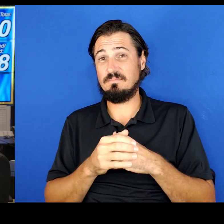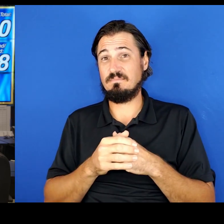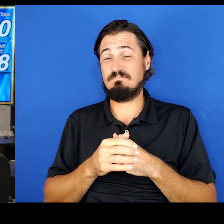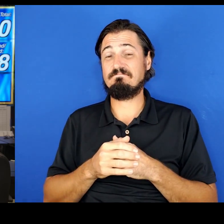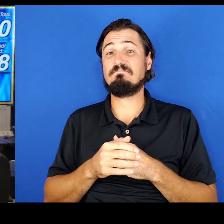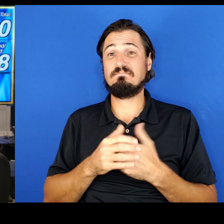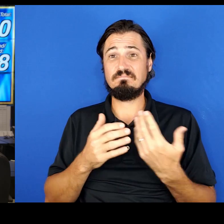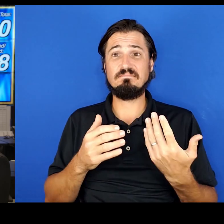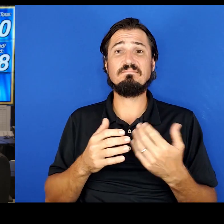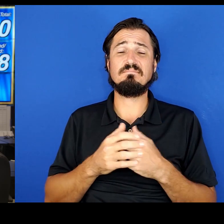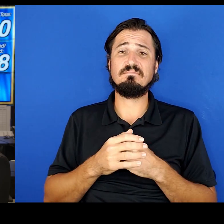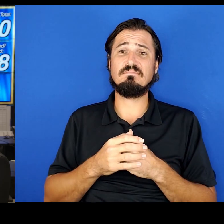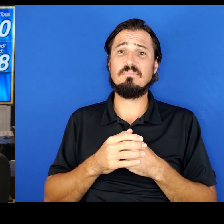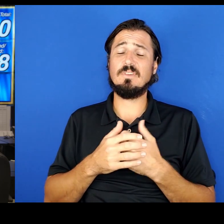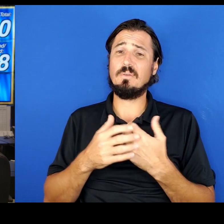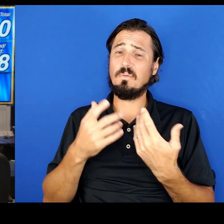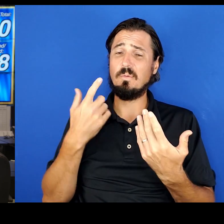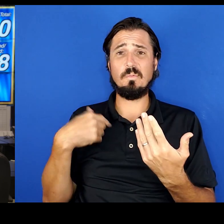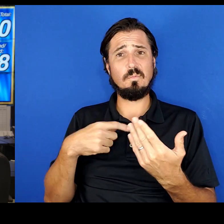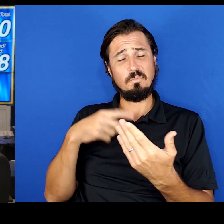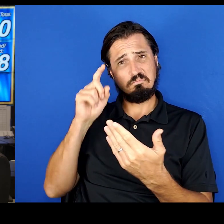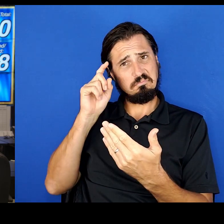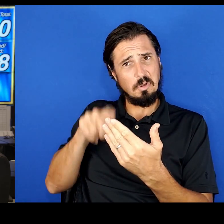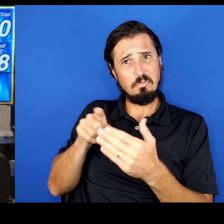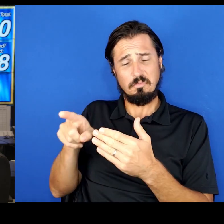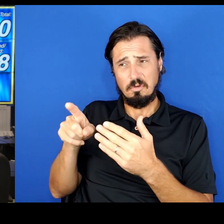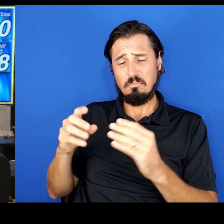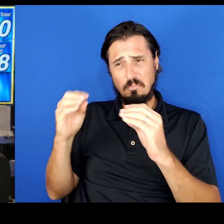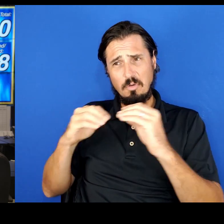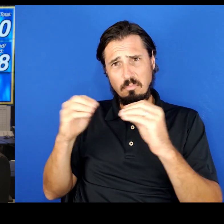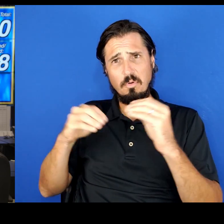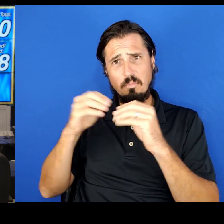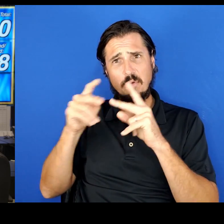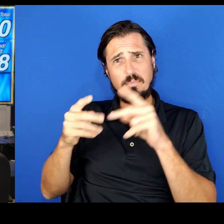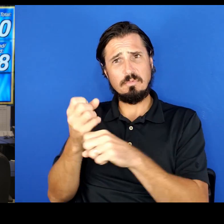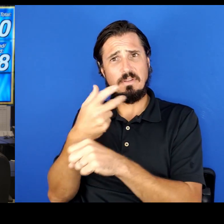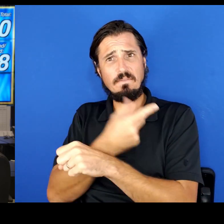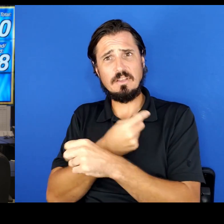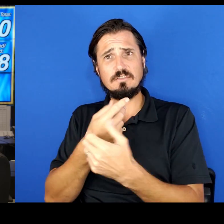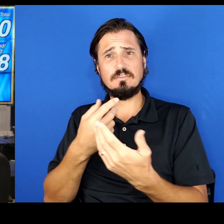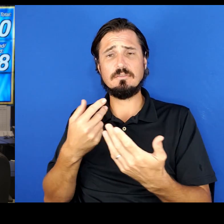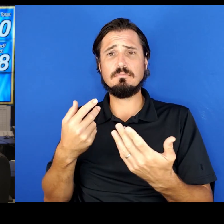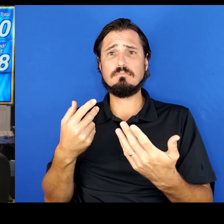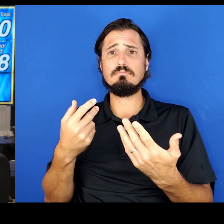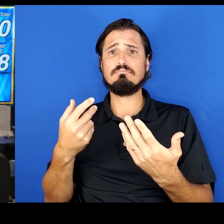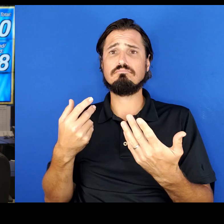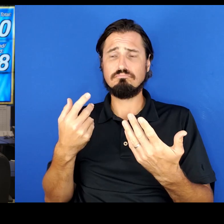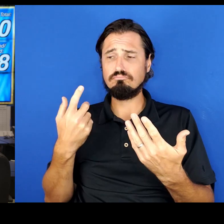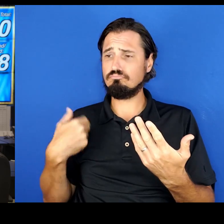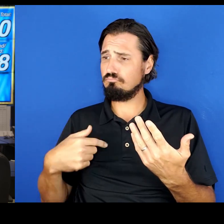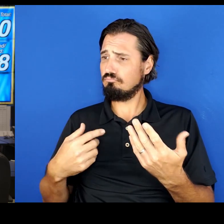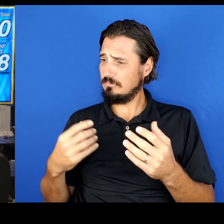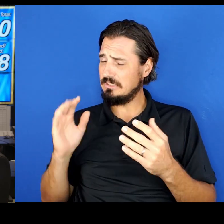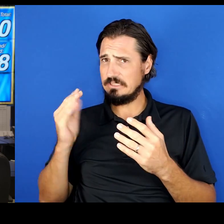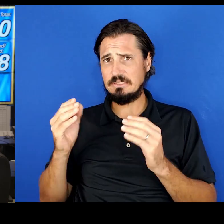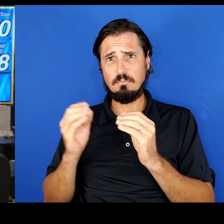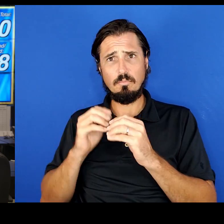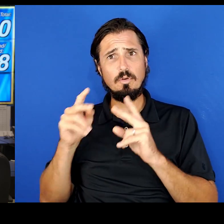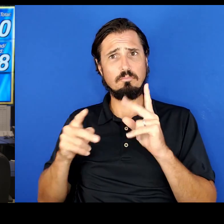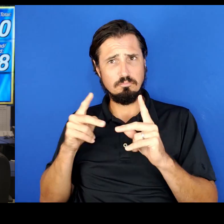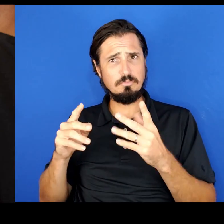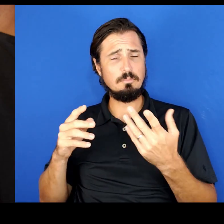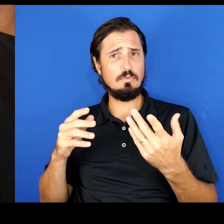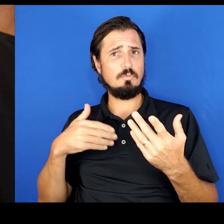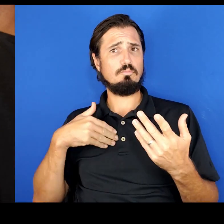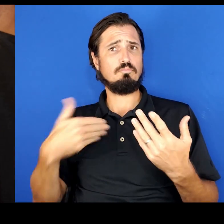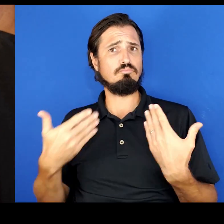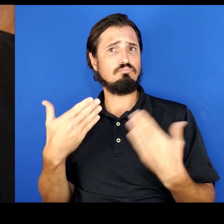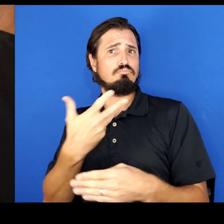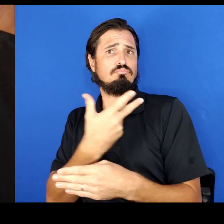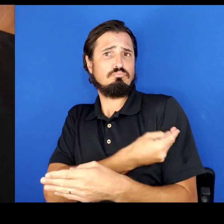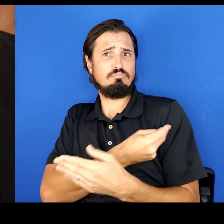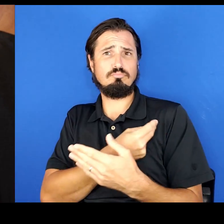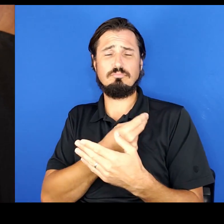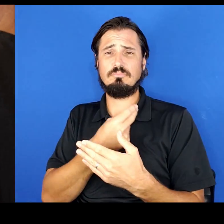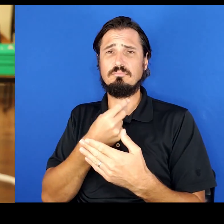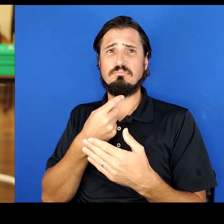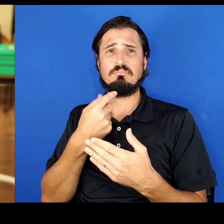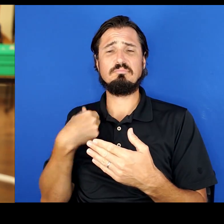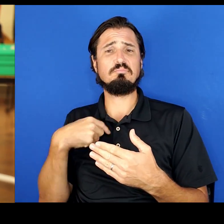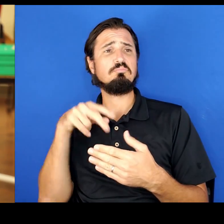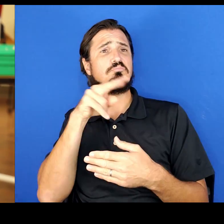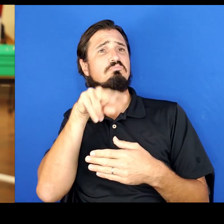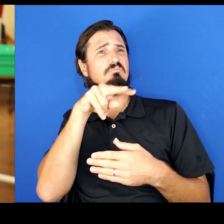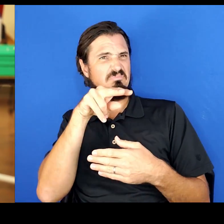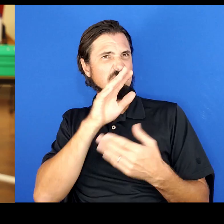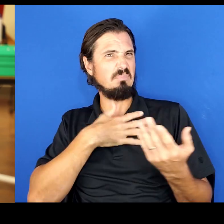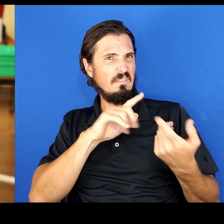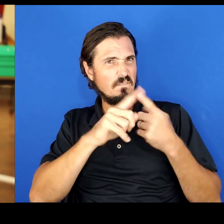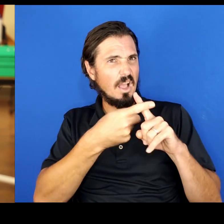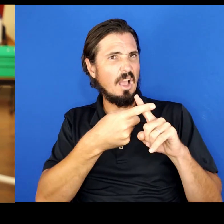We are seeing that, as more and more people get vaccinated, more of us feel comfortable making that choice for ourselves. We see that our friends, families and colleagues do well with the